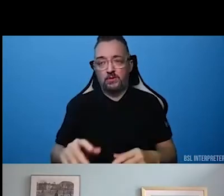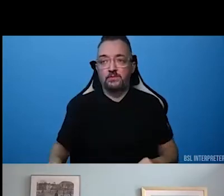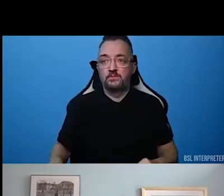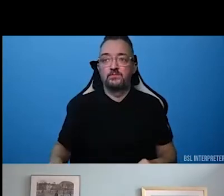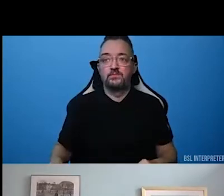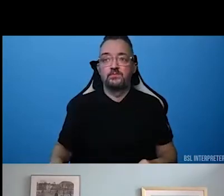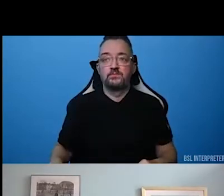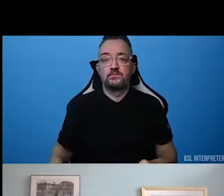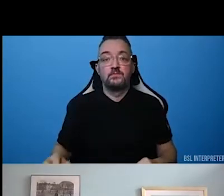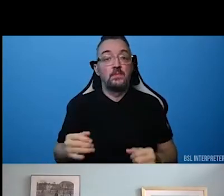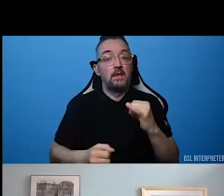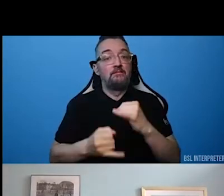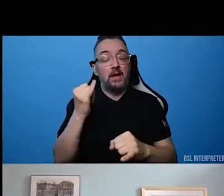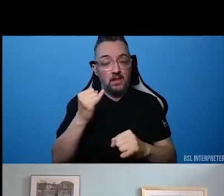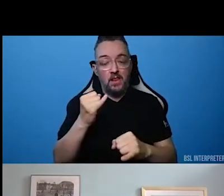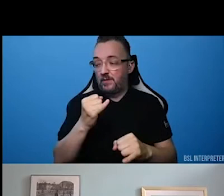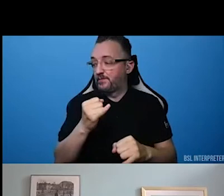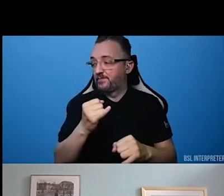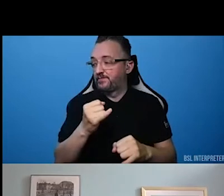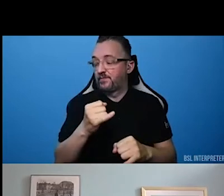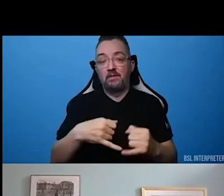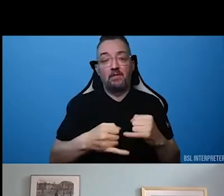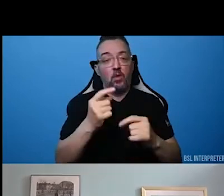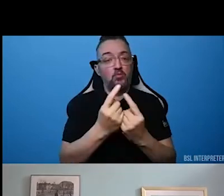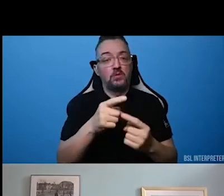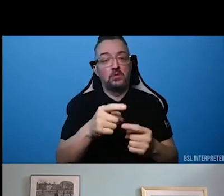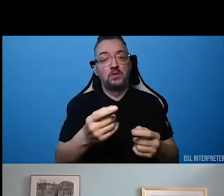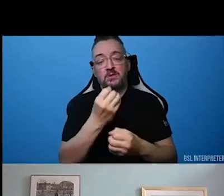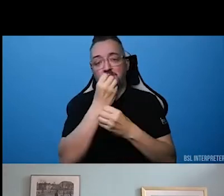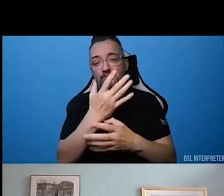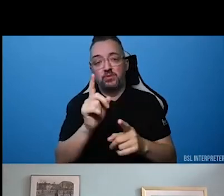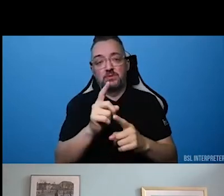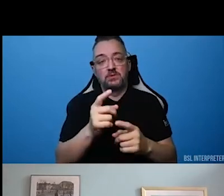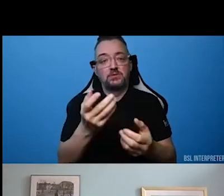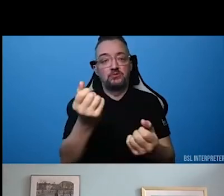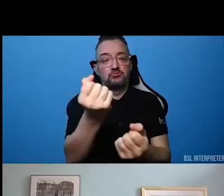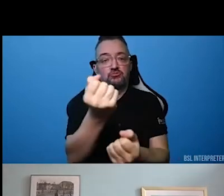Finally then and my final object is this really striking pair of drawers or chest on chest.